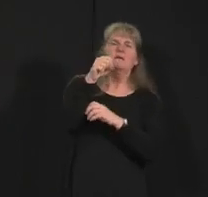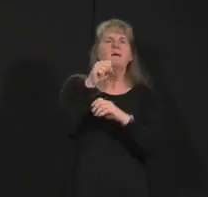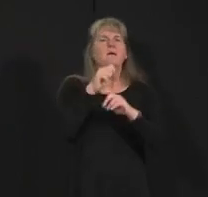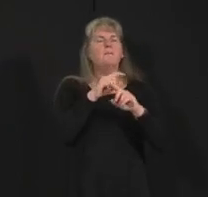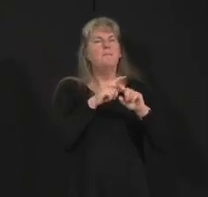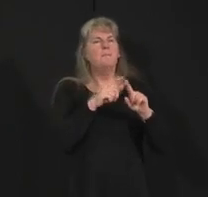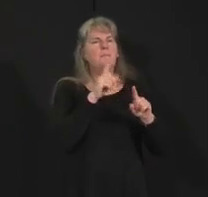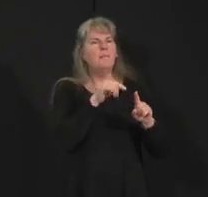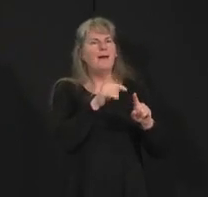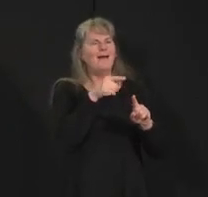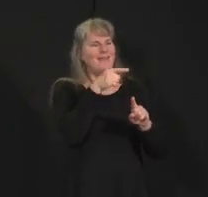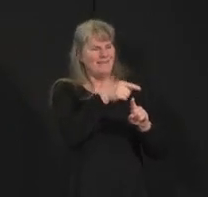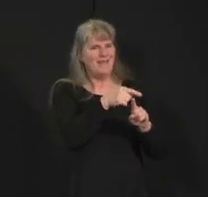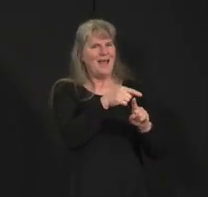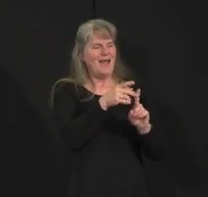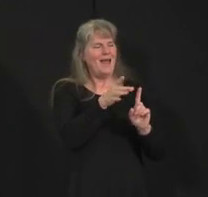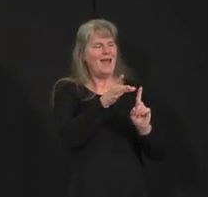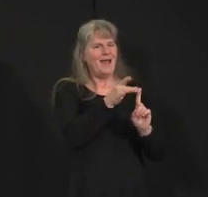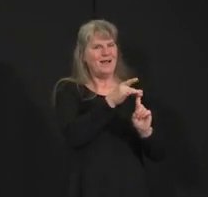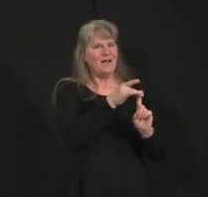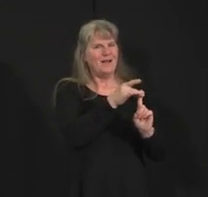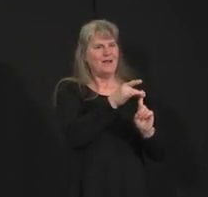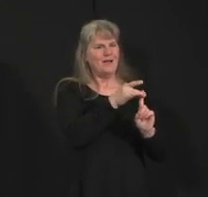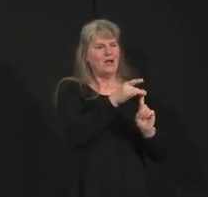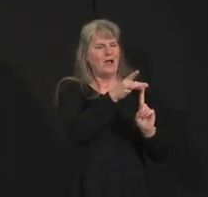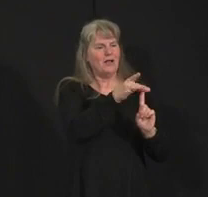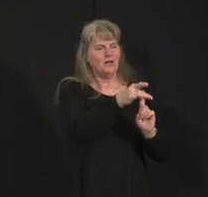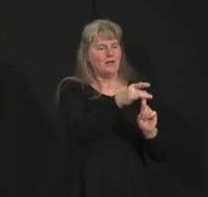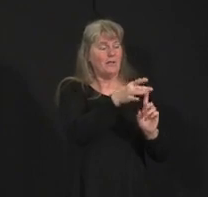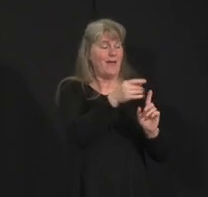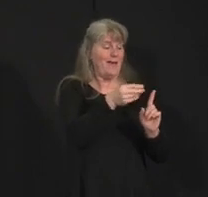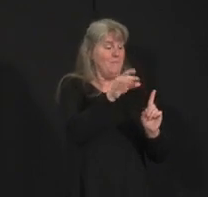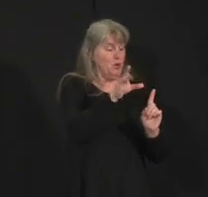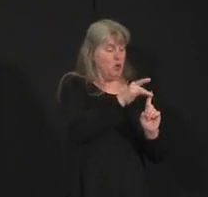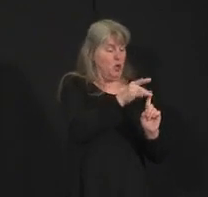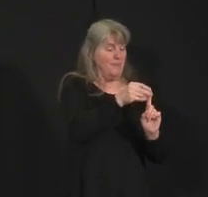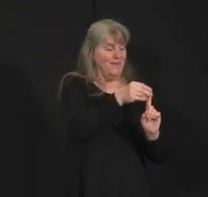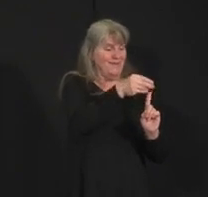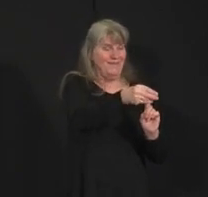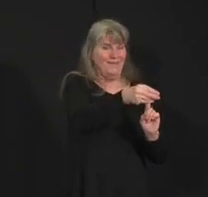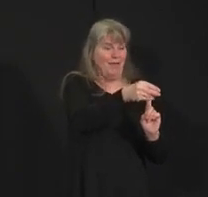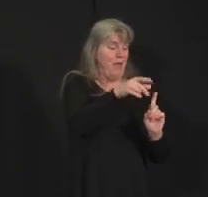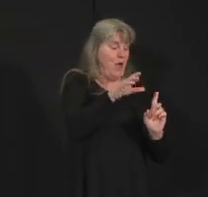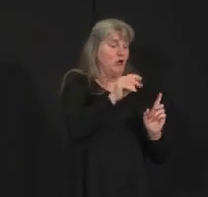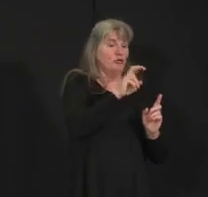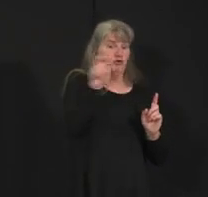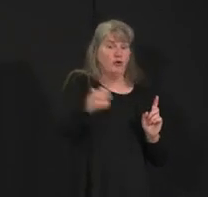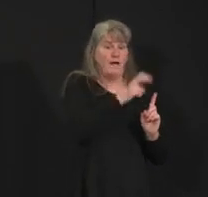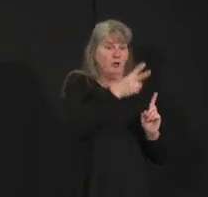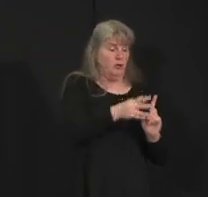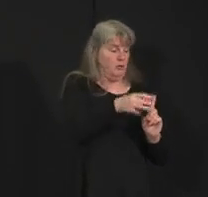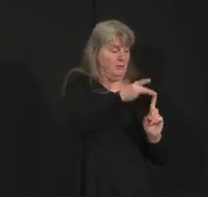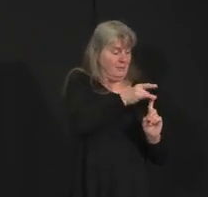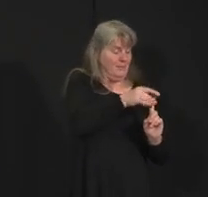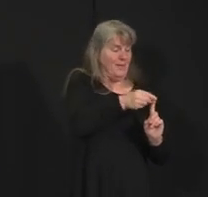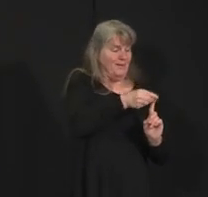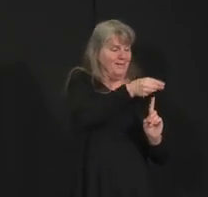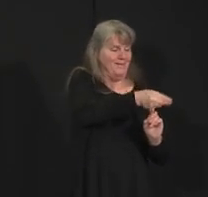the case was actually a contact of a traveller. But what I can say is that within the family, when the